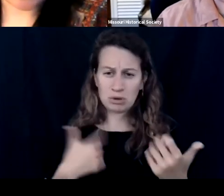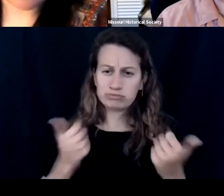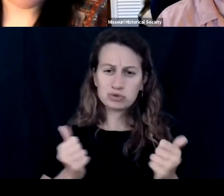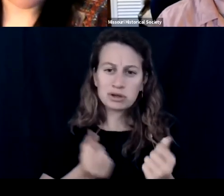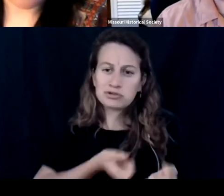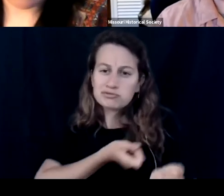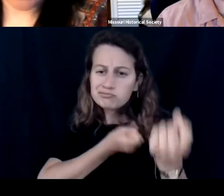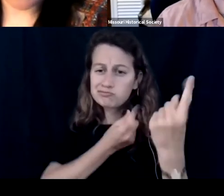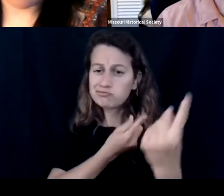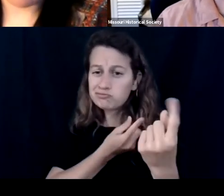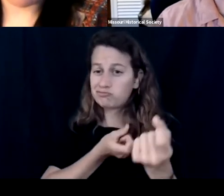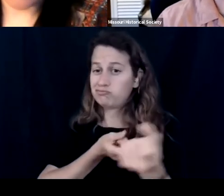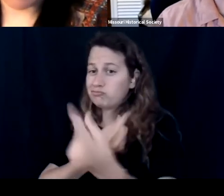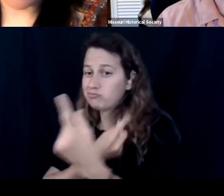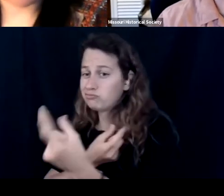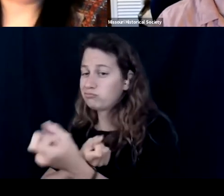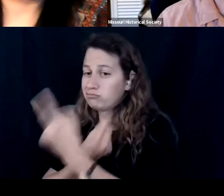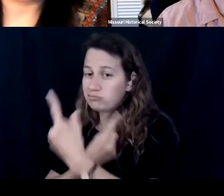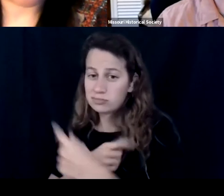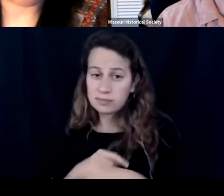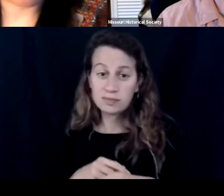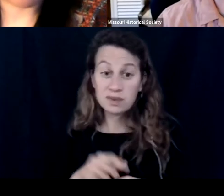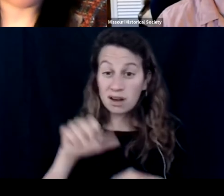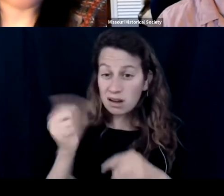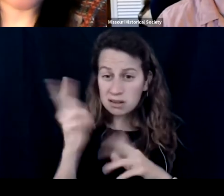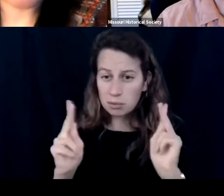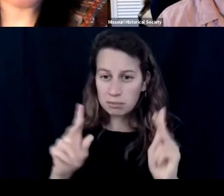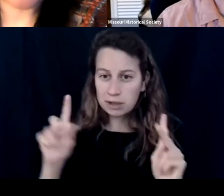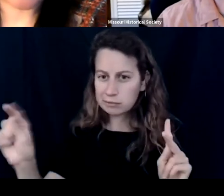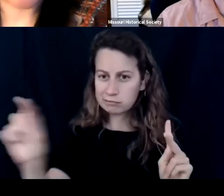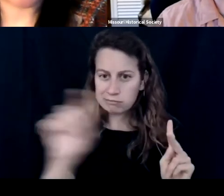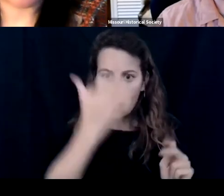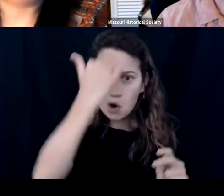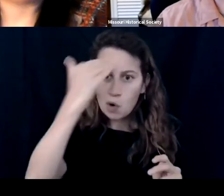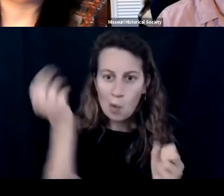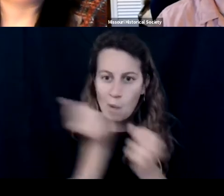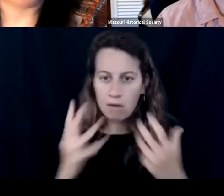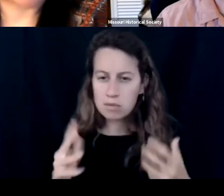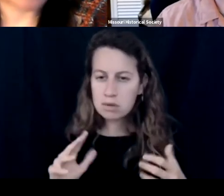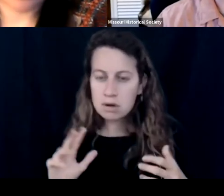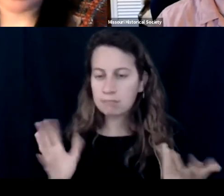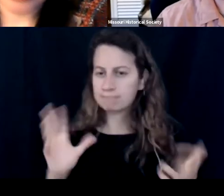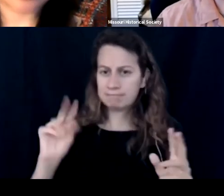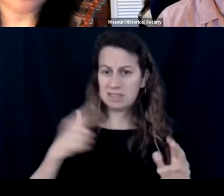anyone who was around then it's getting quite old now. So it's a little bit of a race against time thing for them.